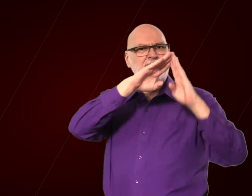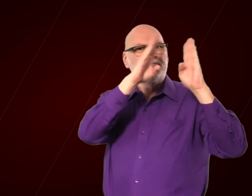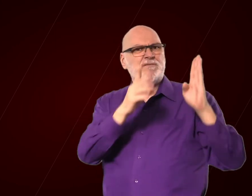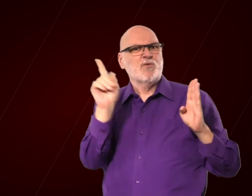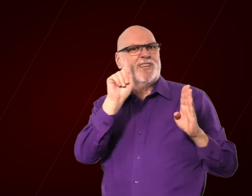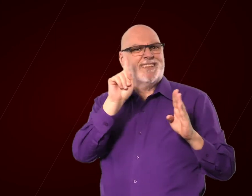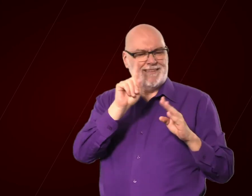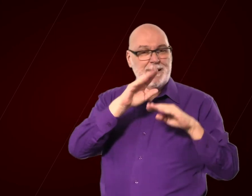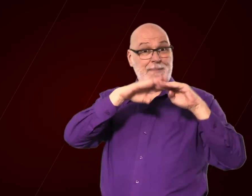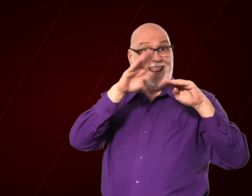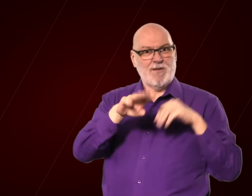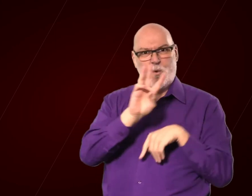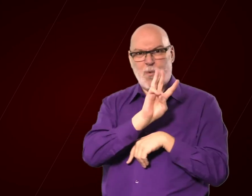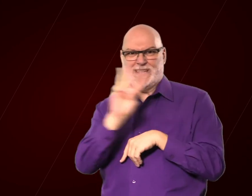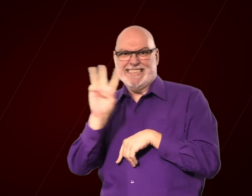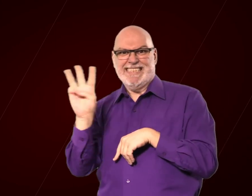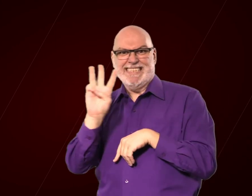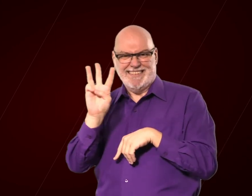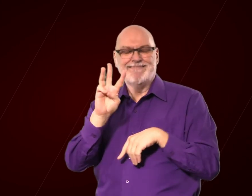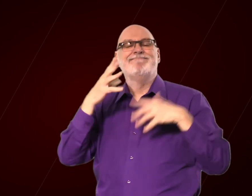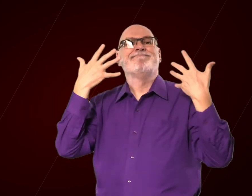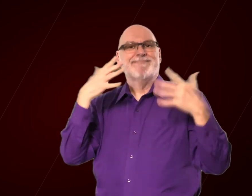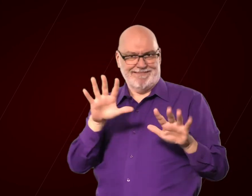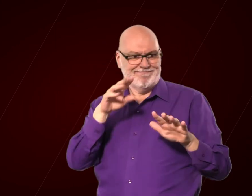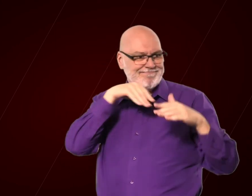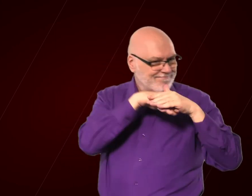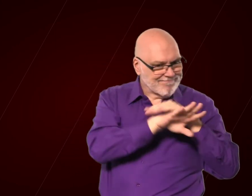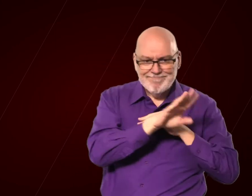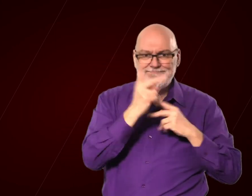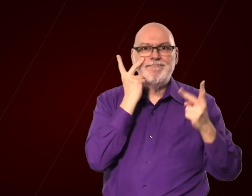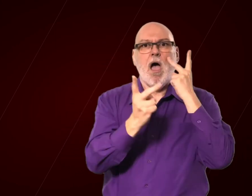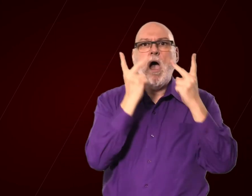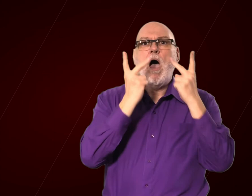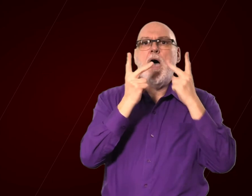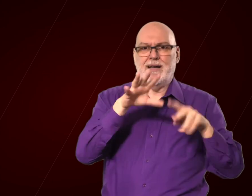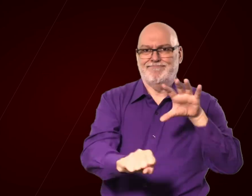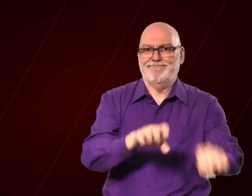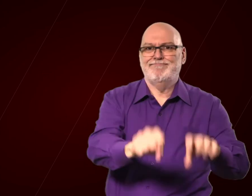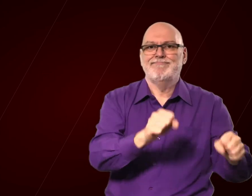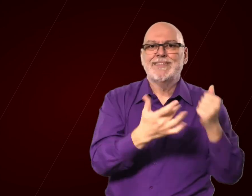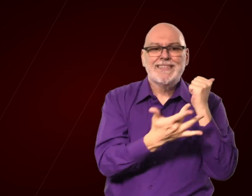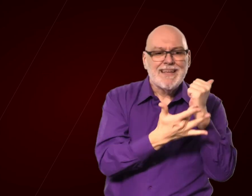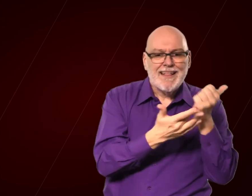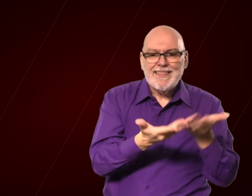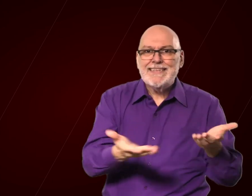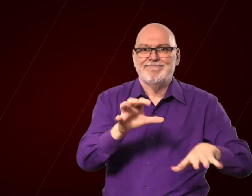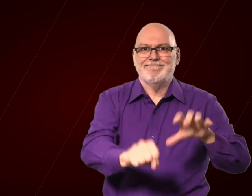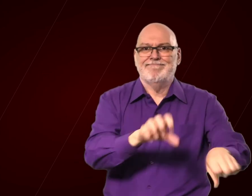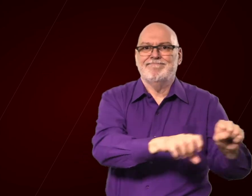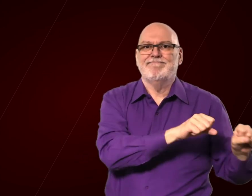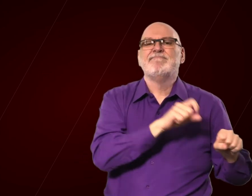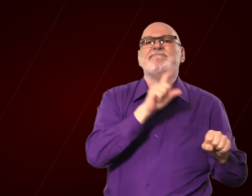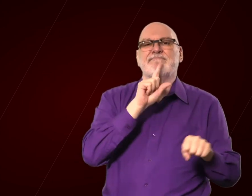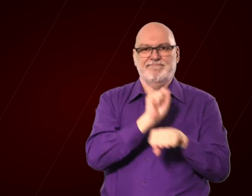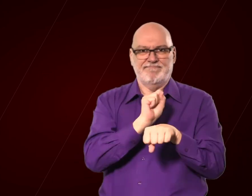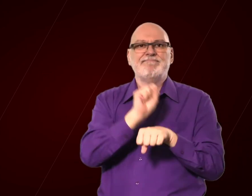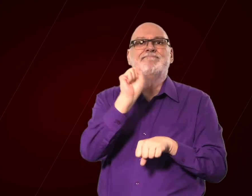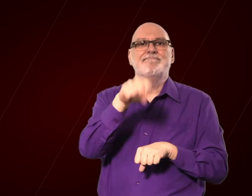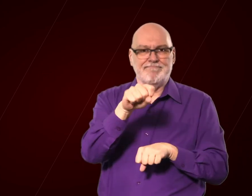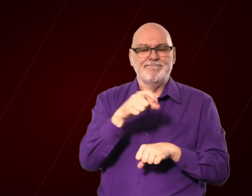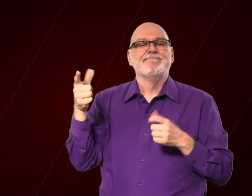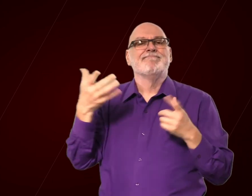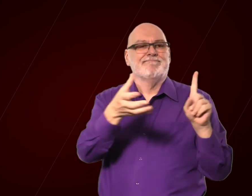in Belleville's west end and seized multiple electronic devices.